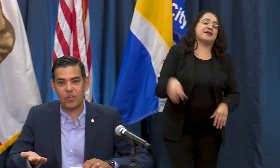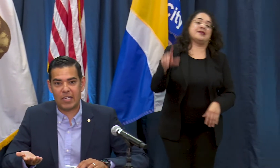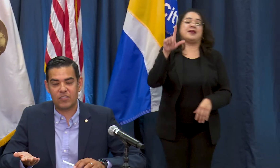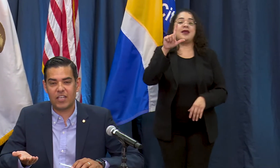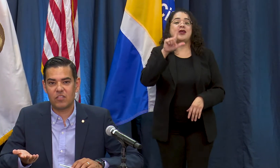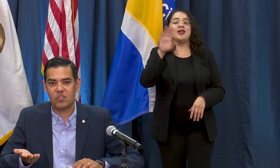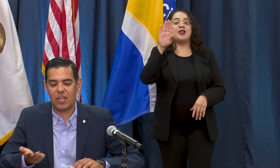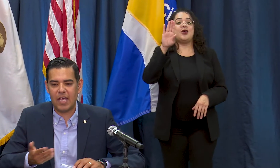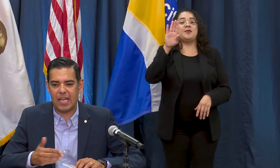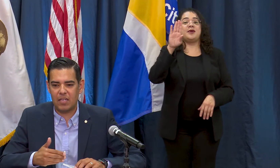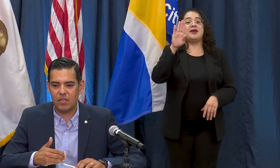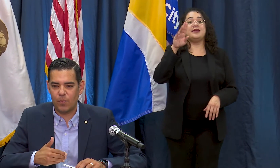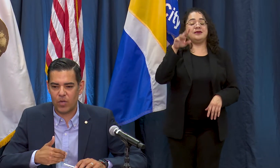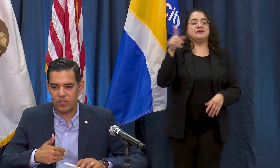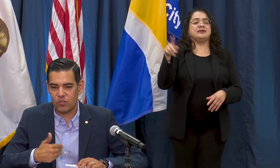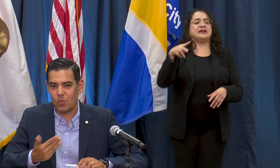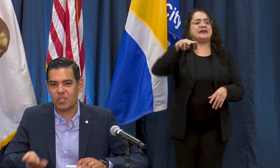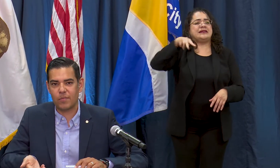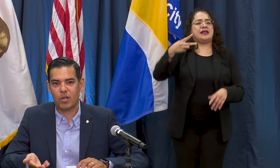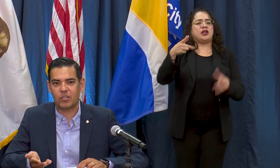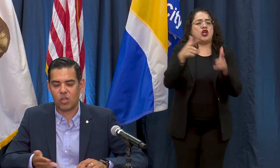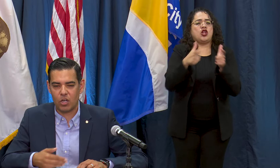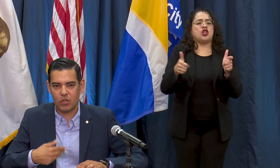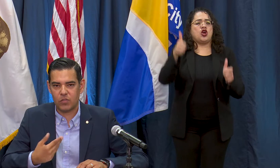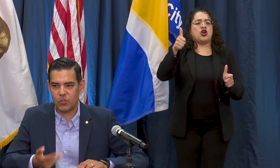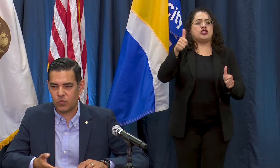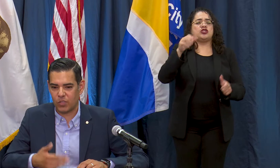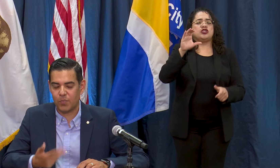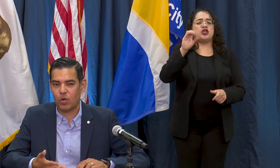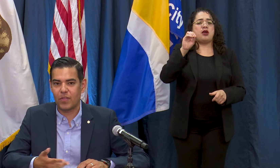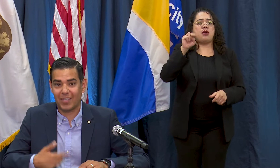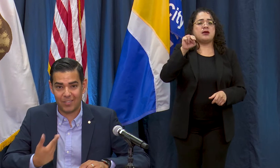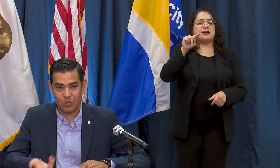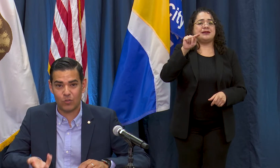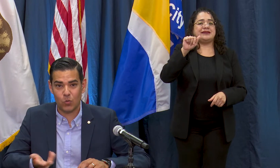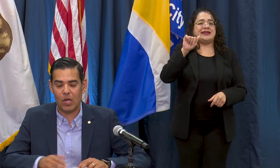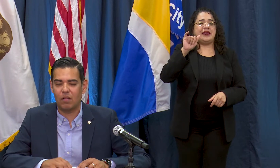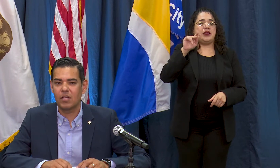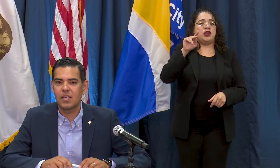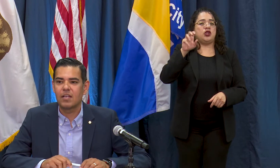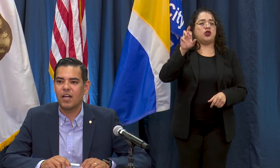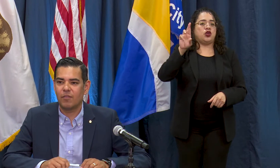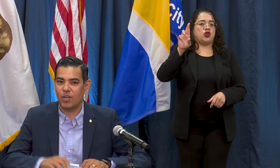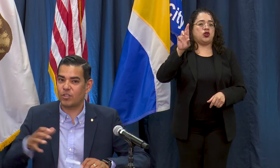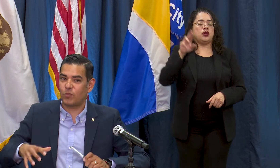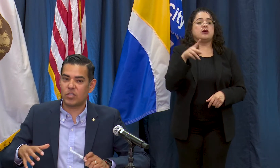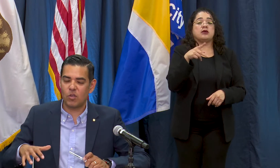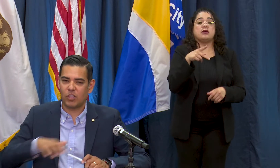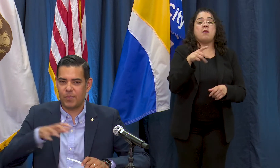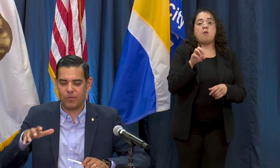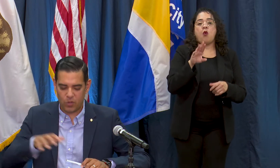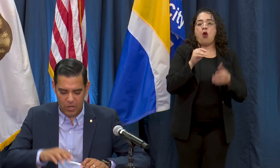the United States and brings in so much of America's cargo so it's really important that it continues to do well not just for us locally but for across